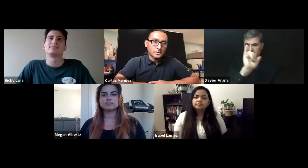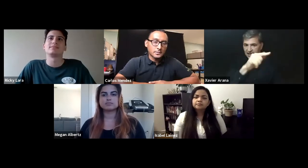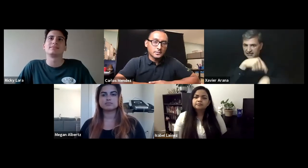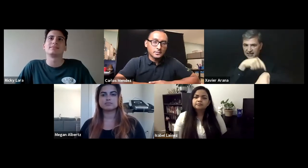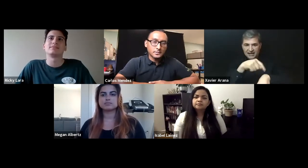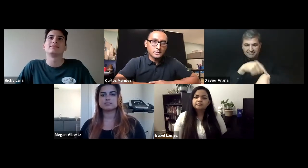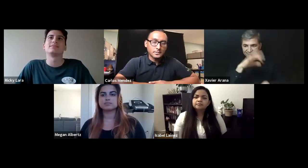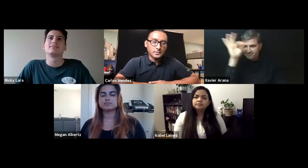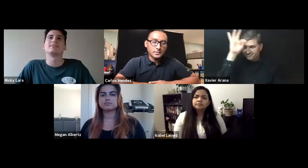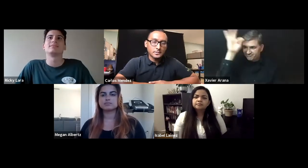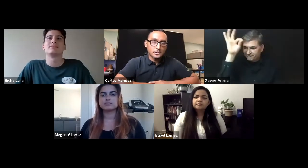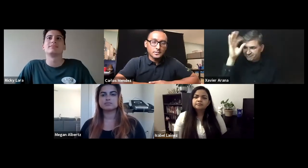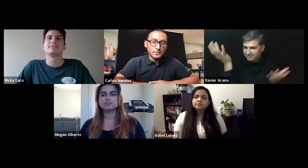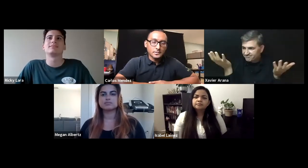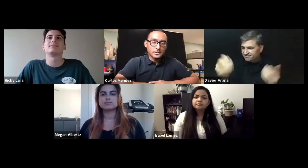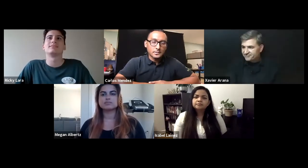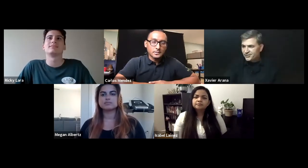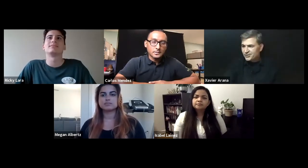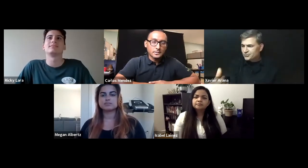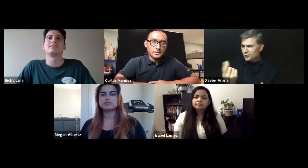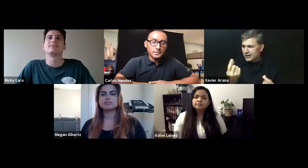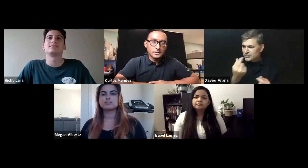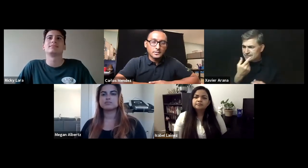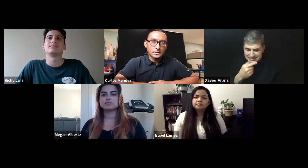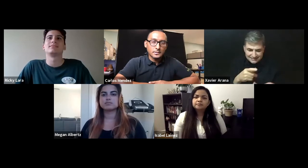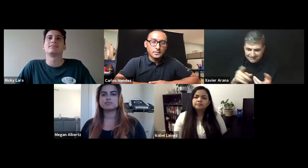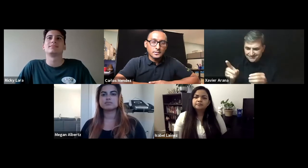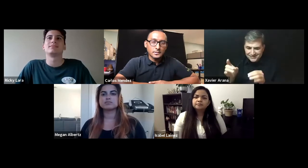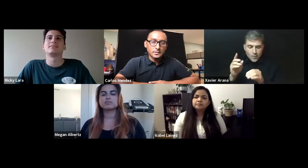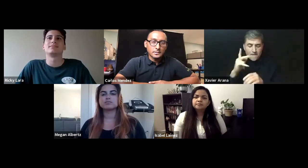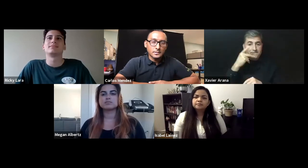Uh...I didn't really know English or ASL at that time.